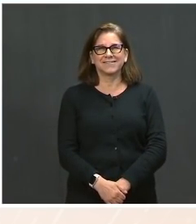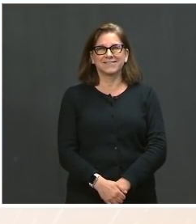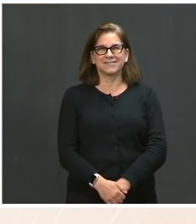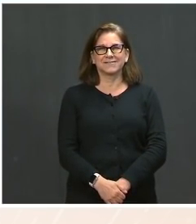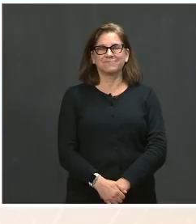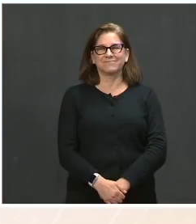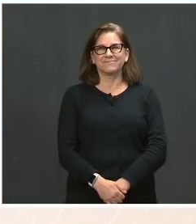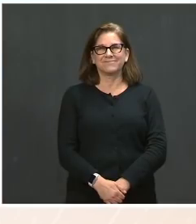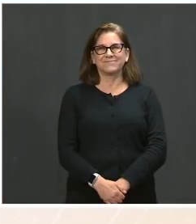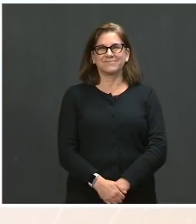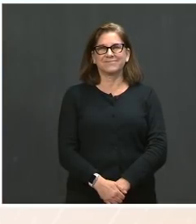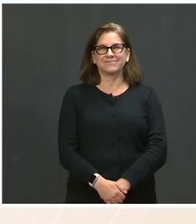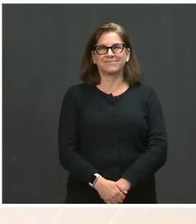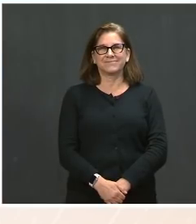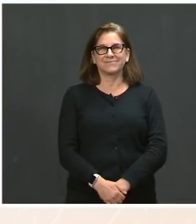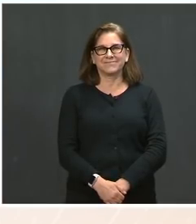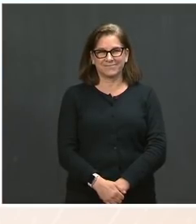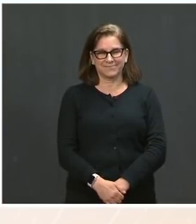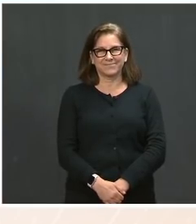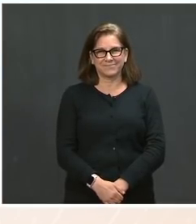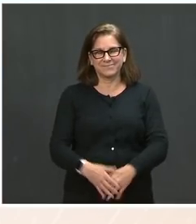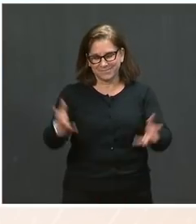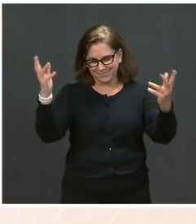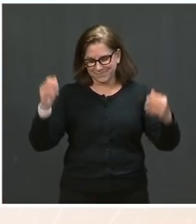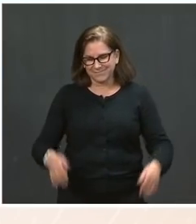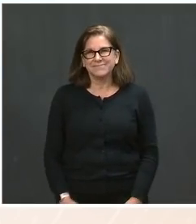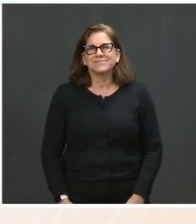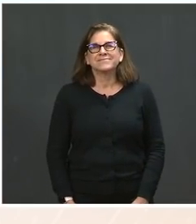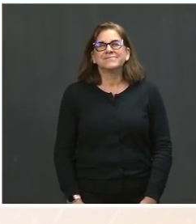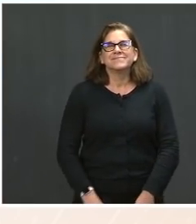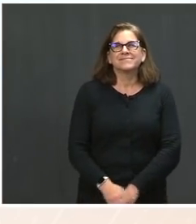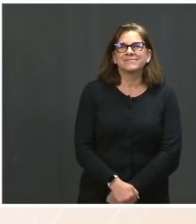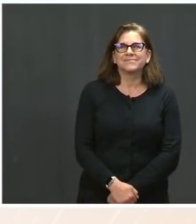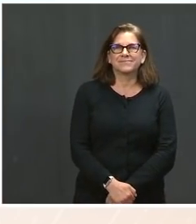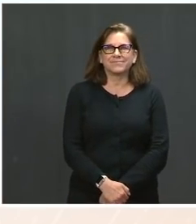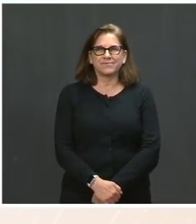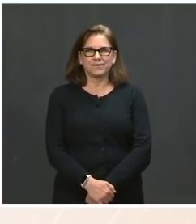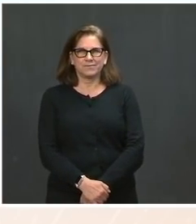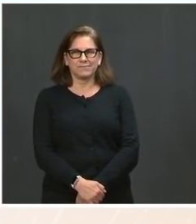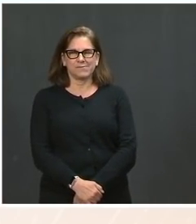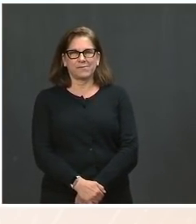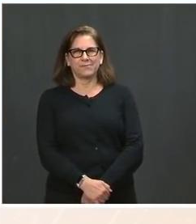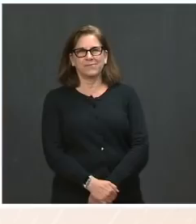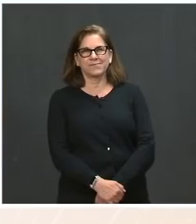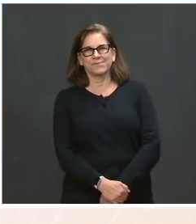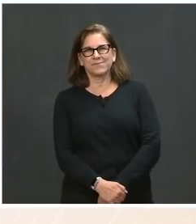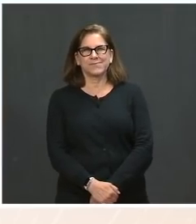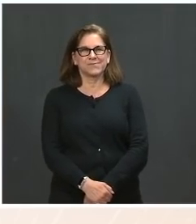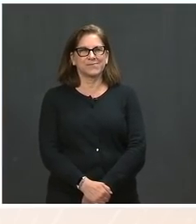Okay. A couple items at the top.